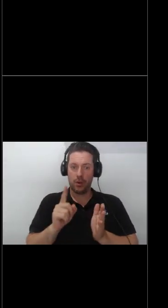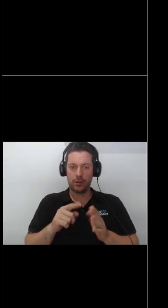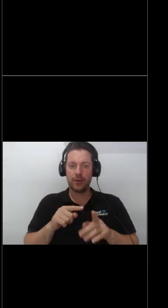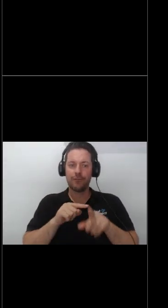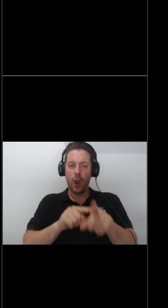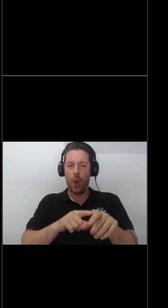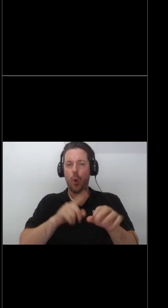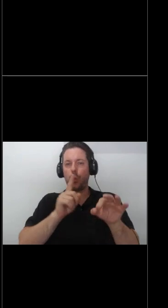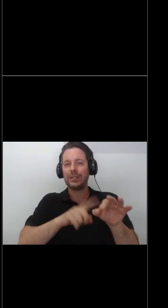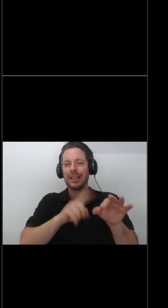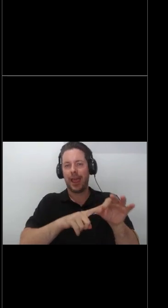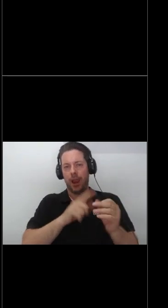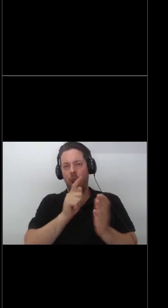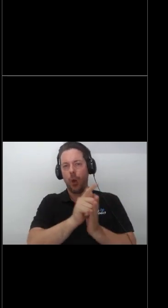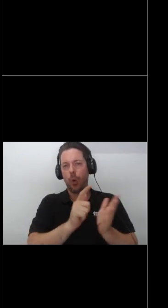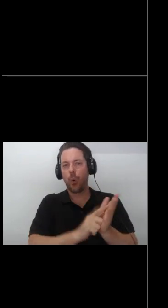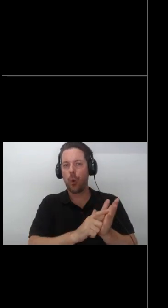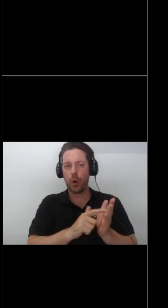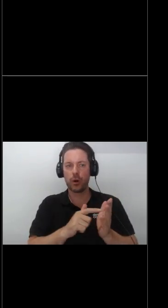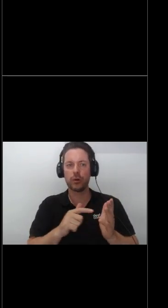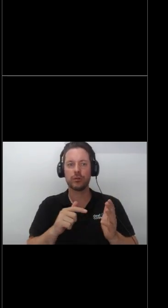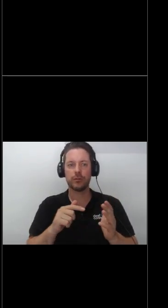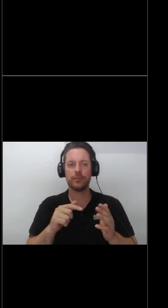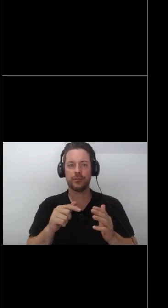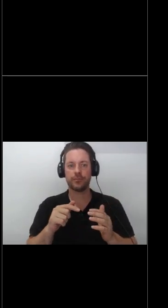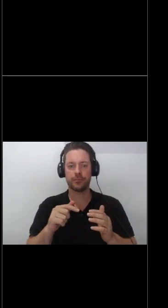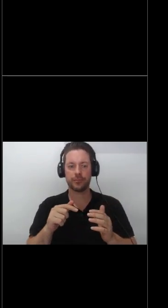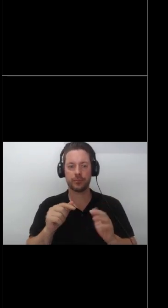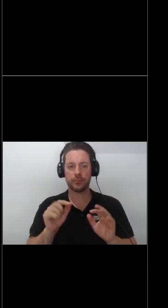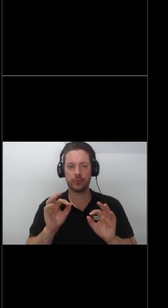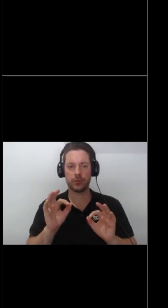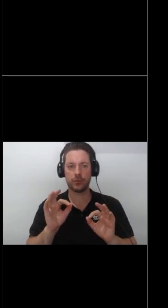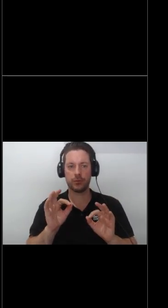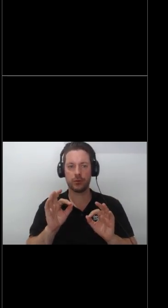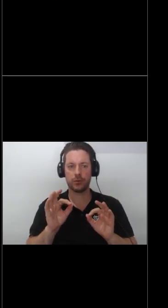so I'm not looking at any law relating to the operation of mental